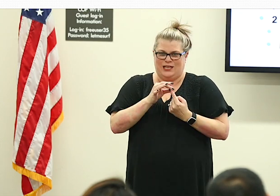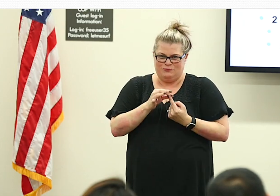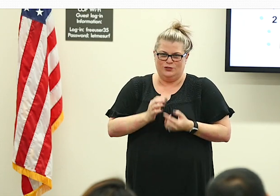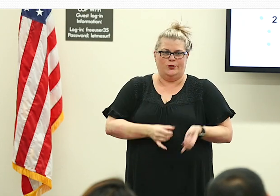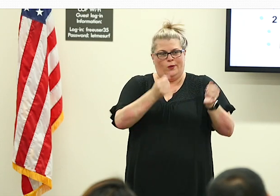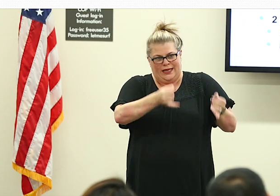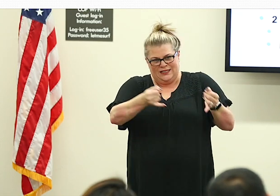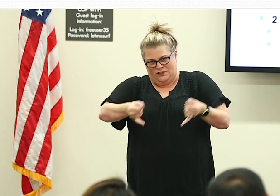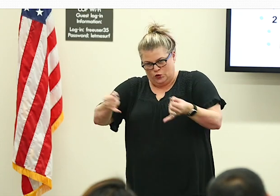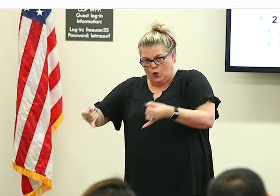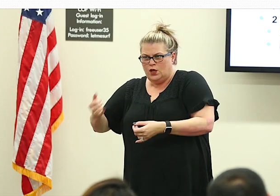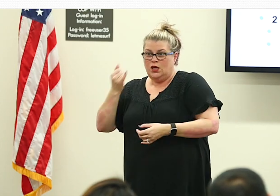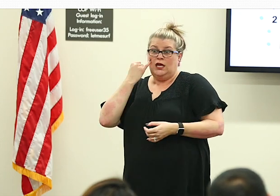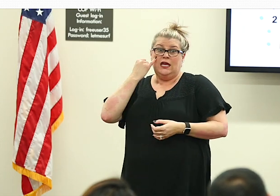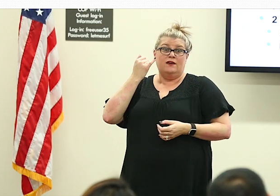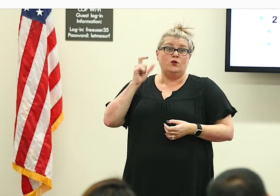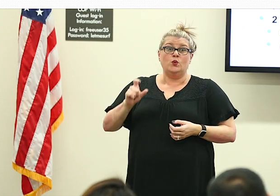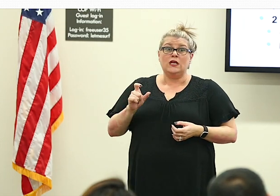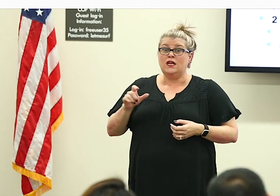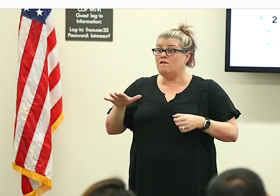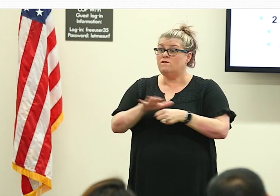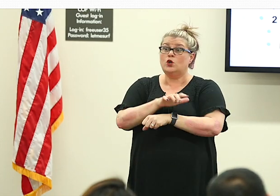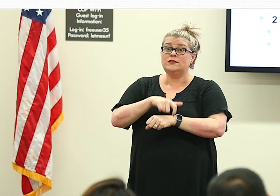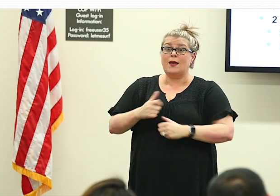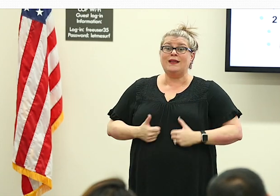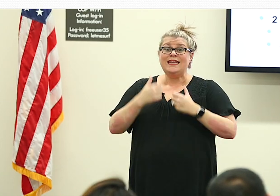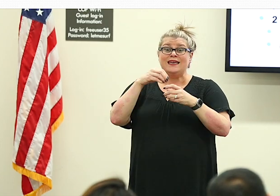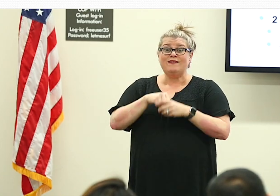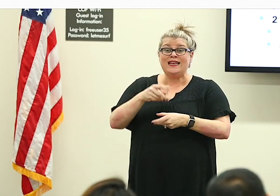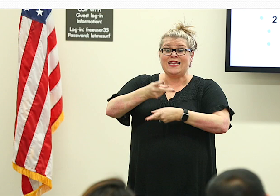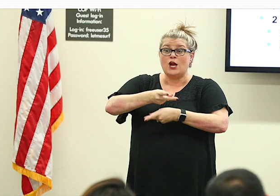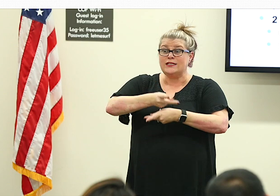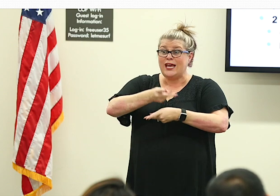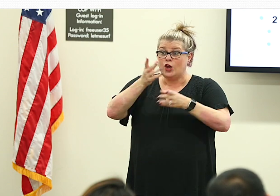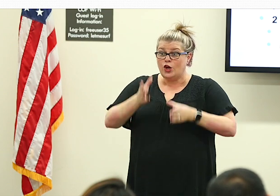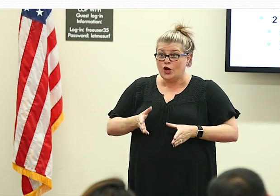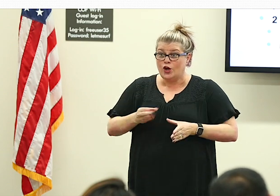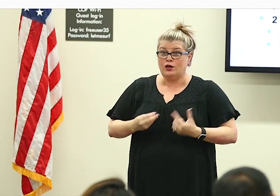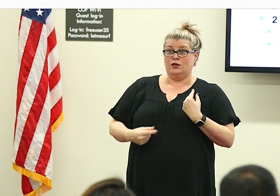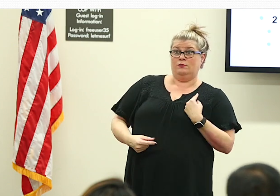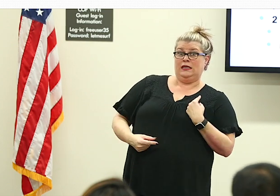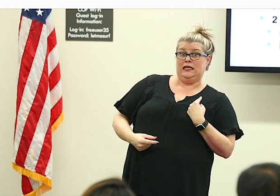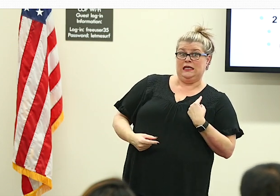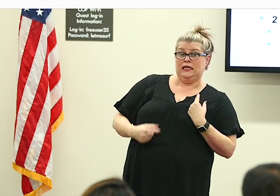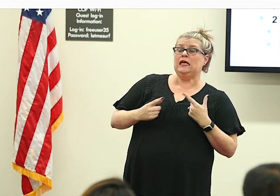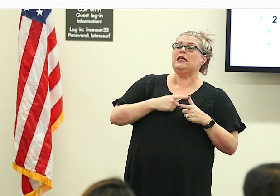for a full-time live-in caretaker, and you're a one-person household, you can still qualify.